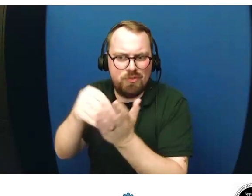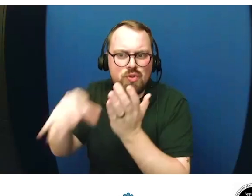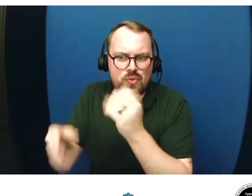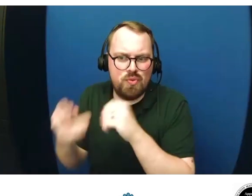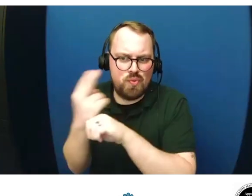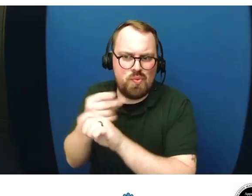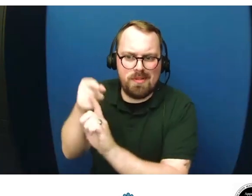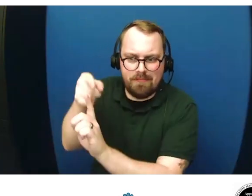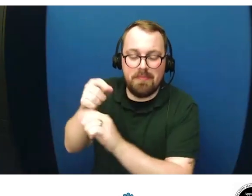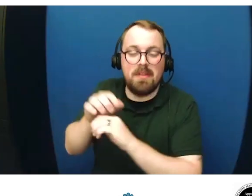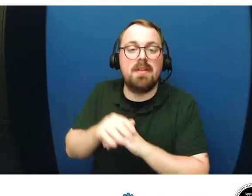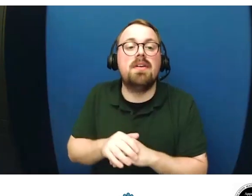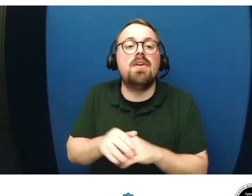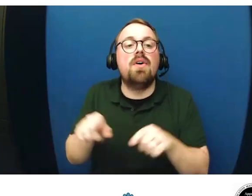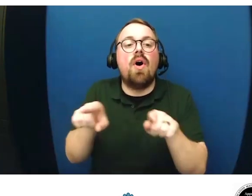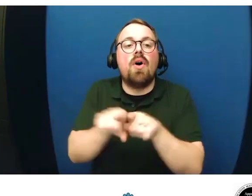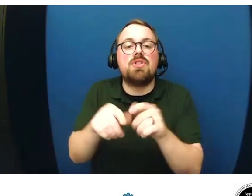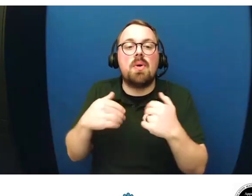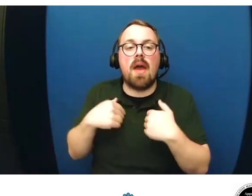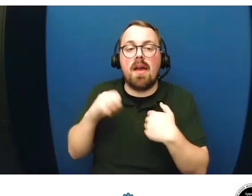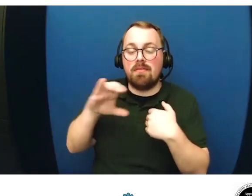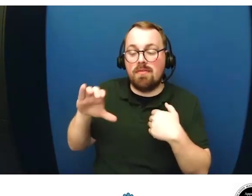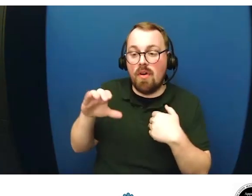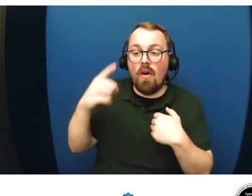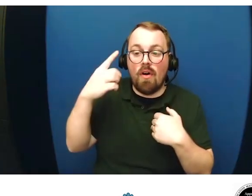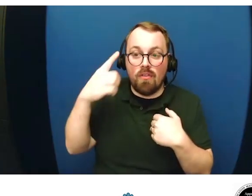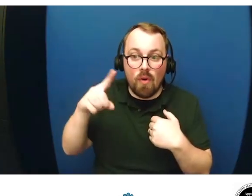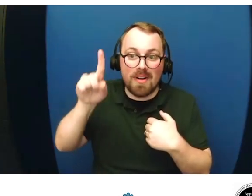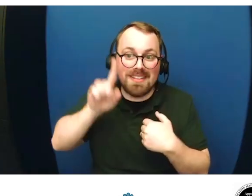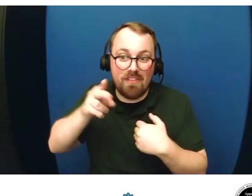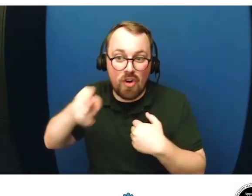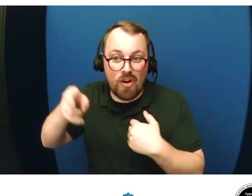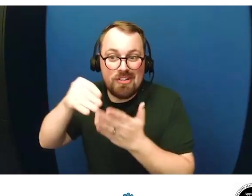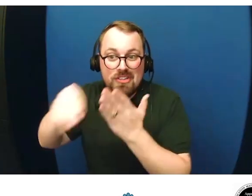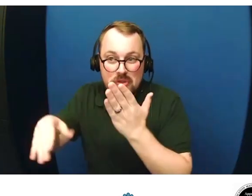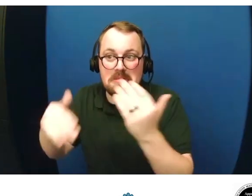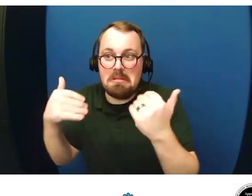There's also an Expanded Core Curriculum for students who are deaf or hard of hearing.